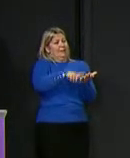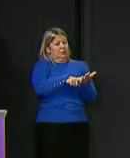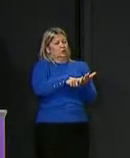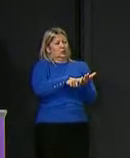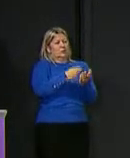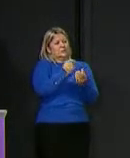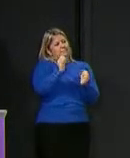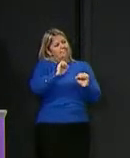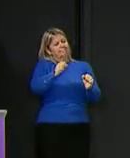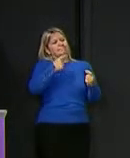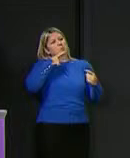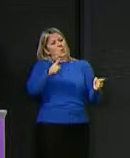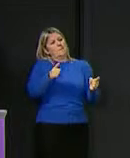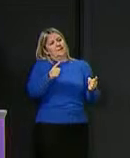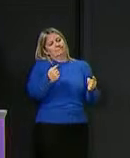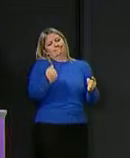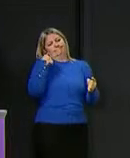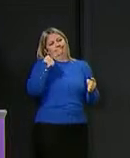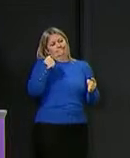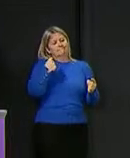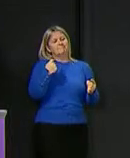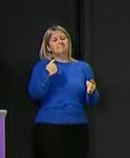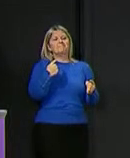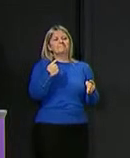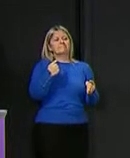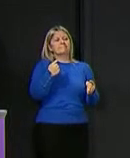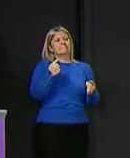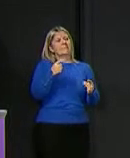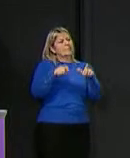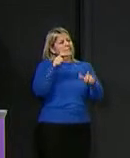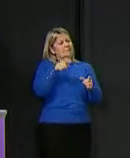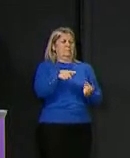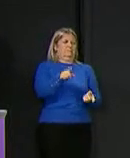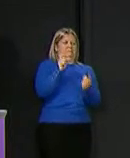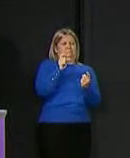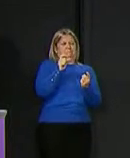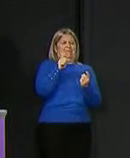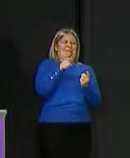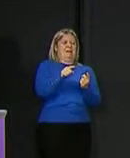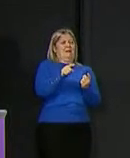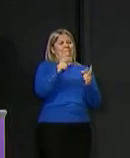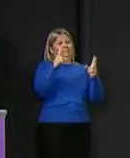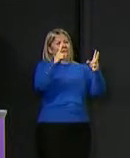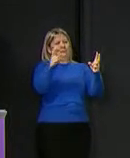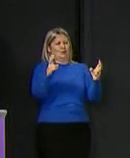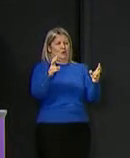made which were interpreted as a circuit breaker, he talked about a short, sharp shock.